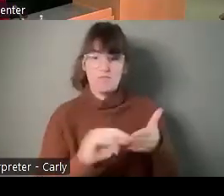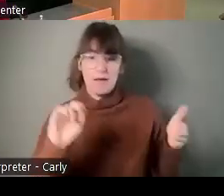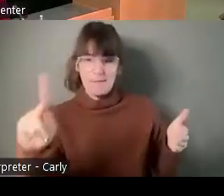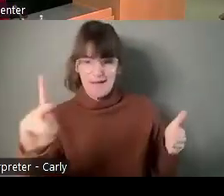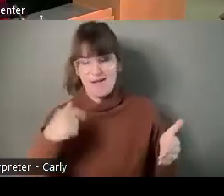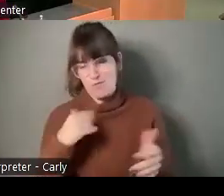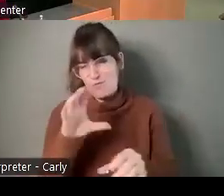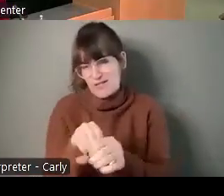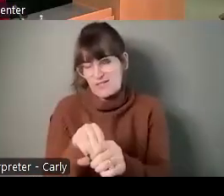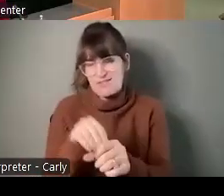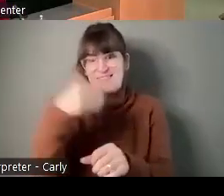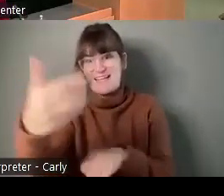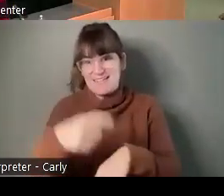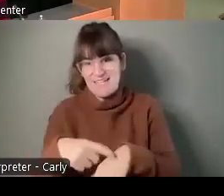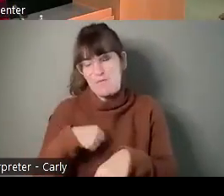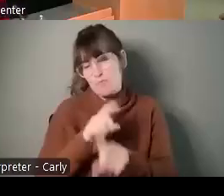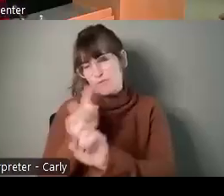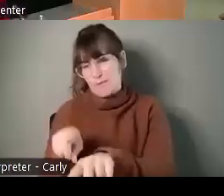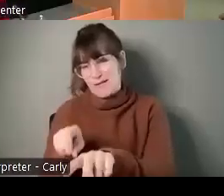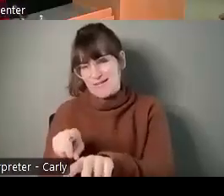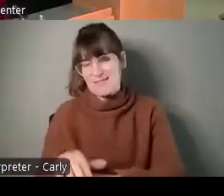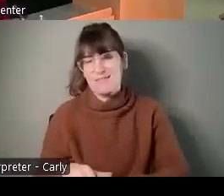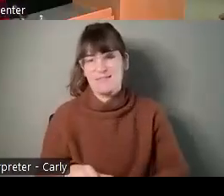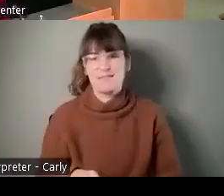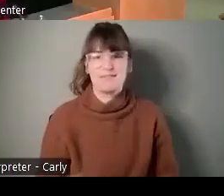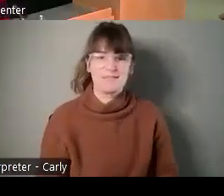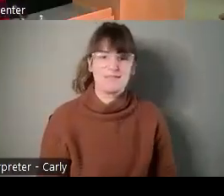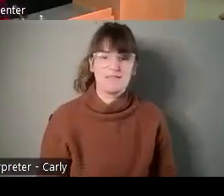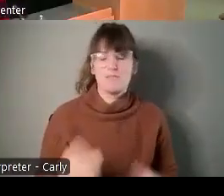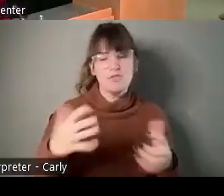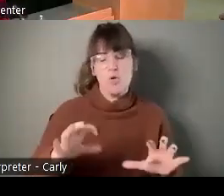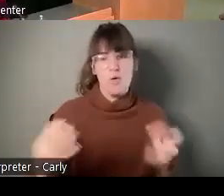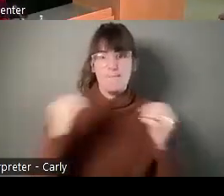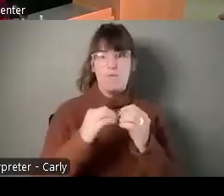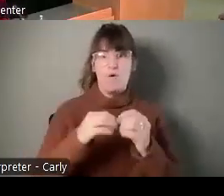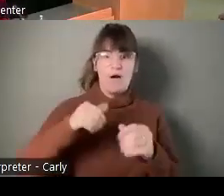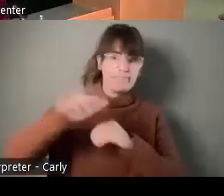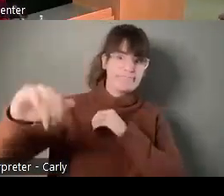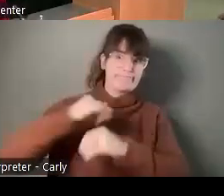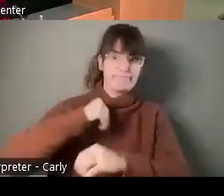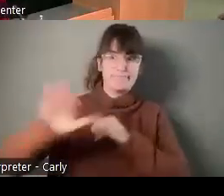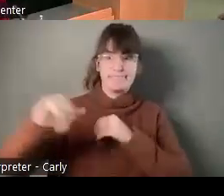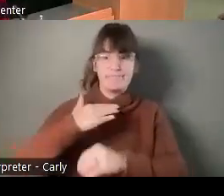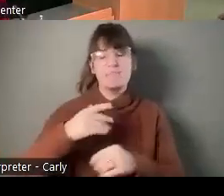at the next scheduled letter so that it doesn't become a more intense frequency. Couple examples